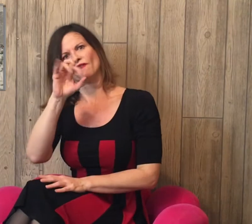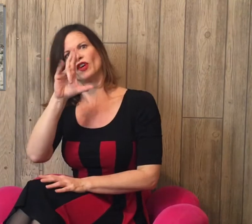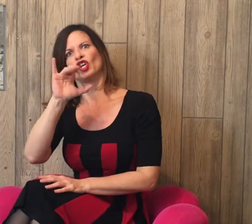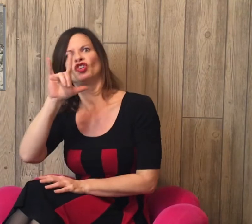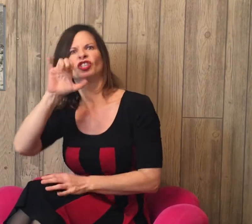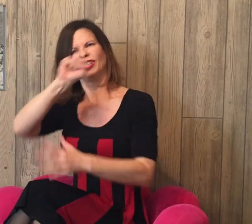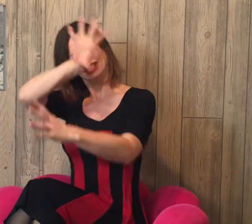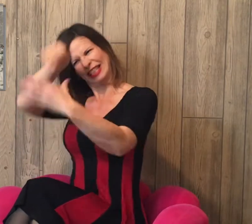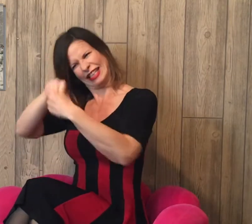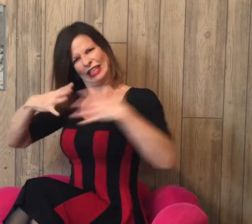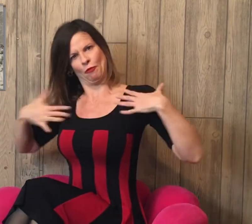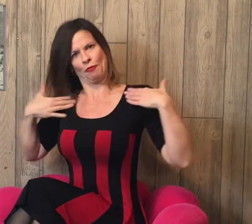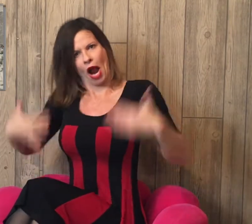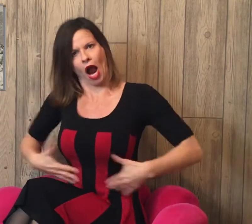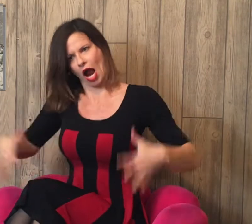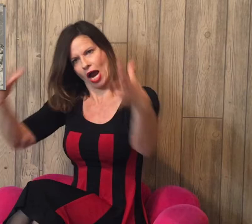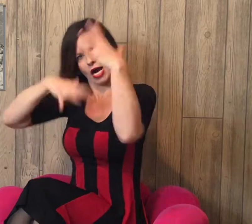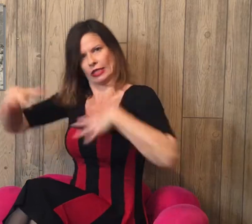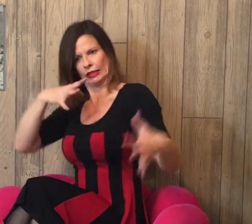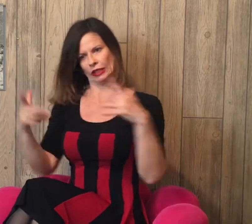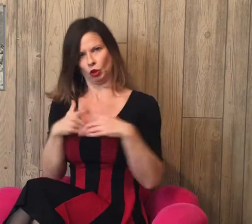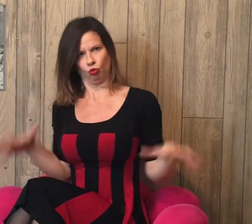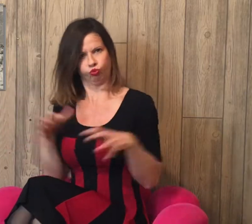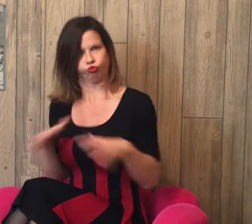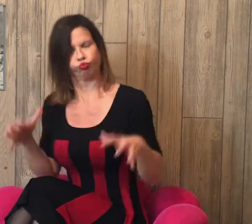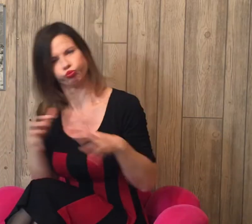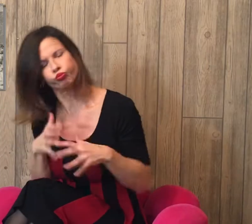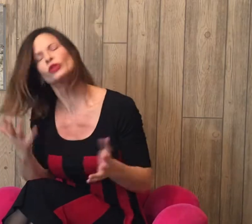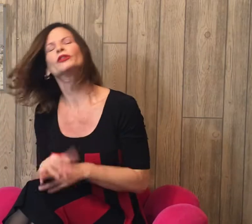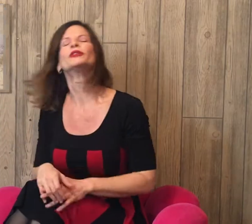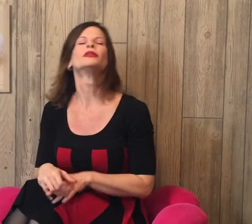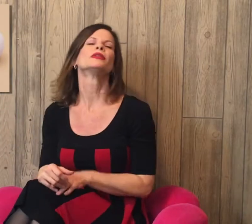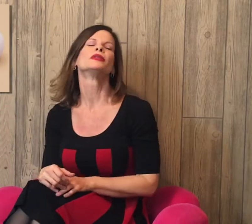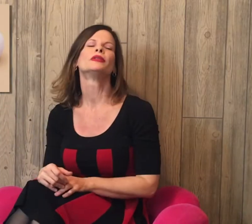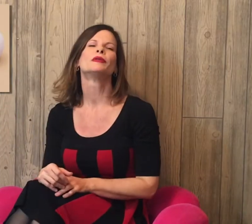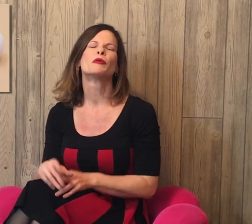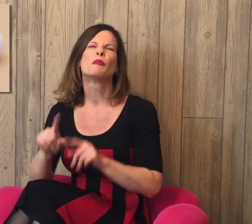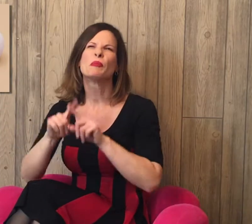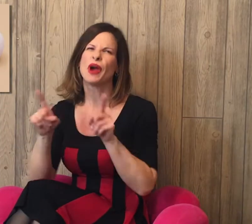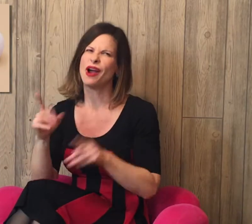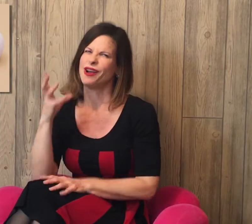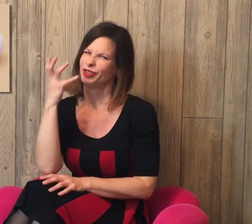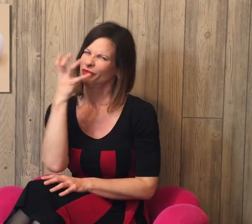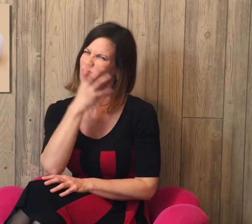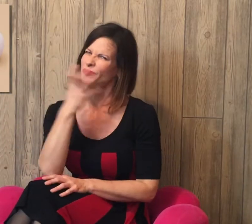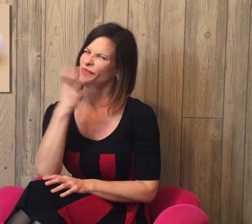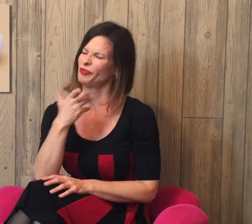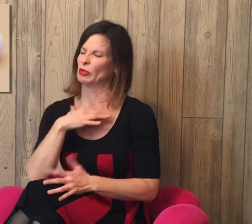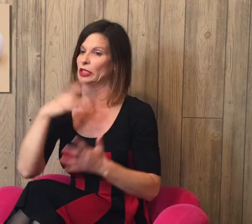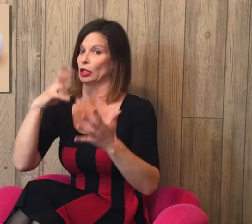In the hopes of people becoming more fertile and reproducing more, which was pretty unreal to read about!